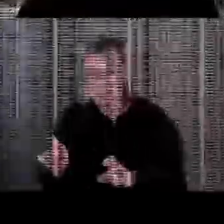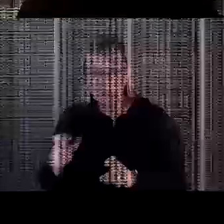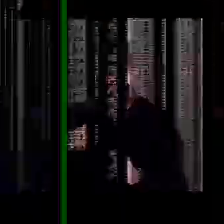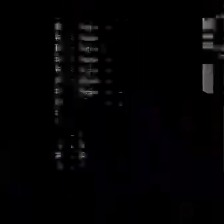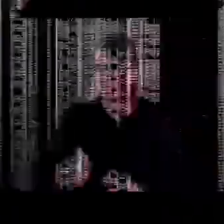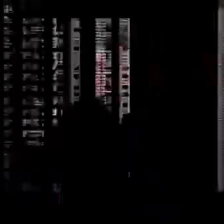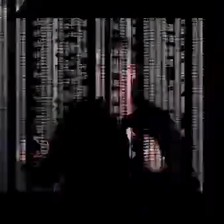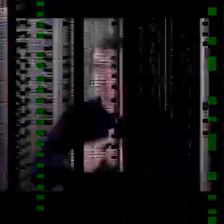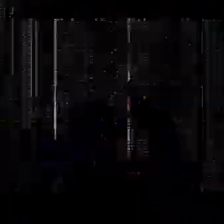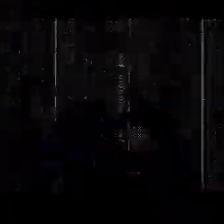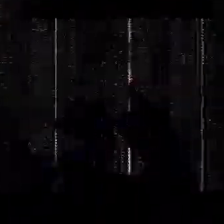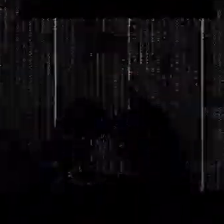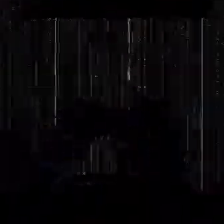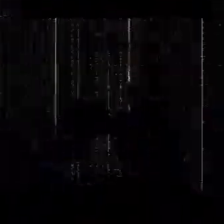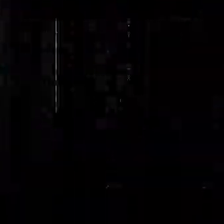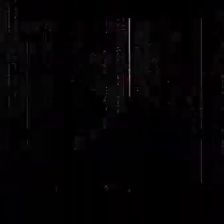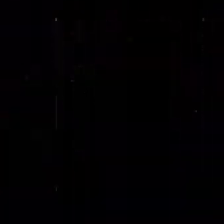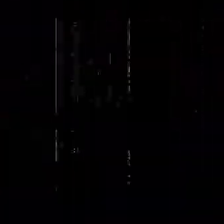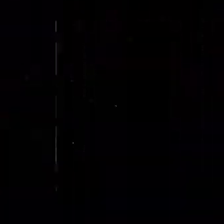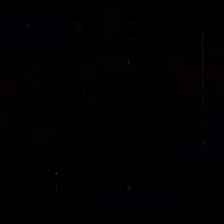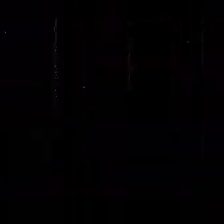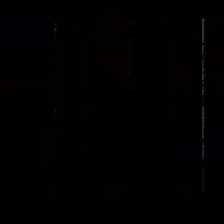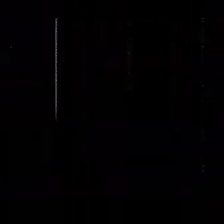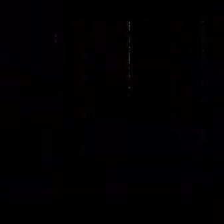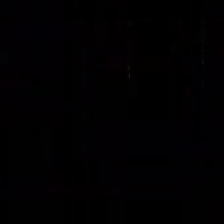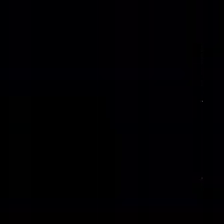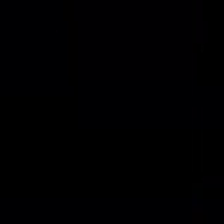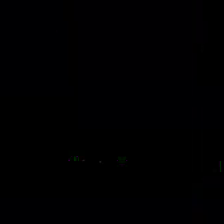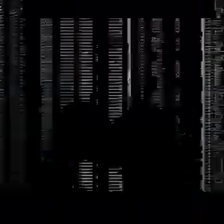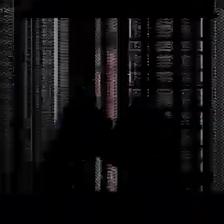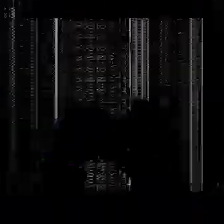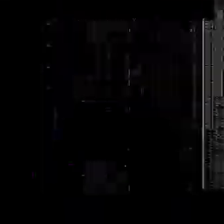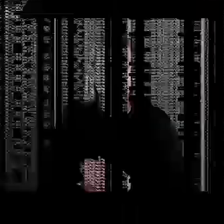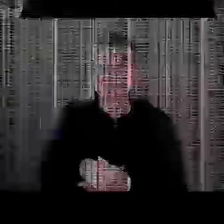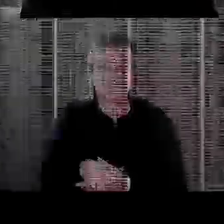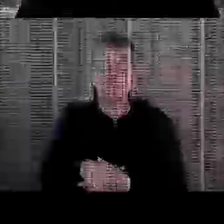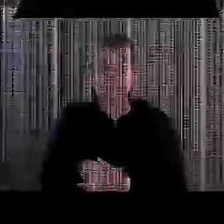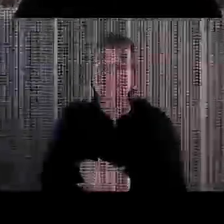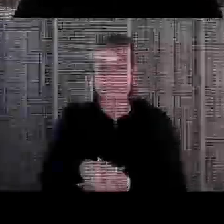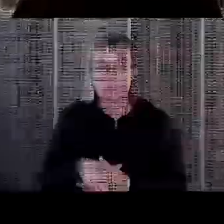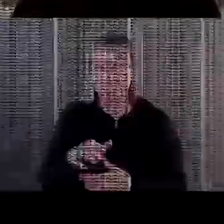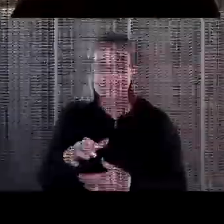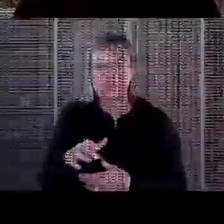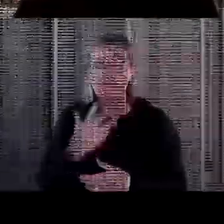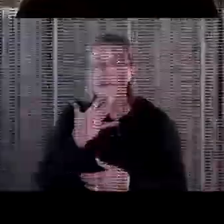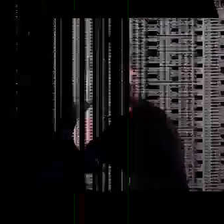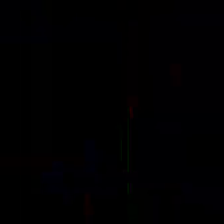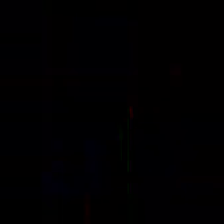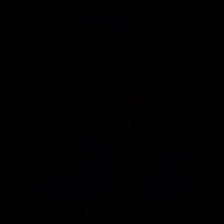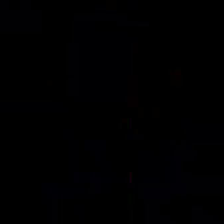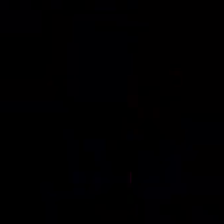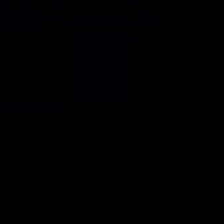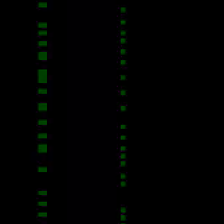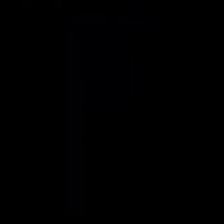page and everything got stopped. The corporate colors of the website were primarily red.